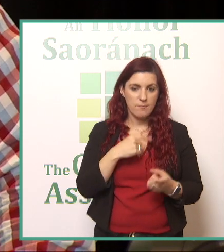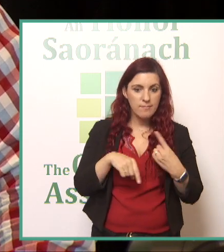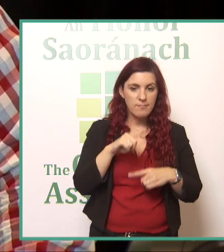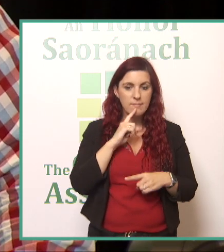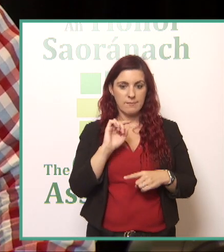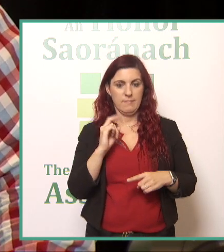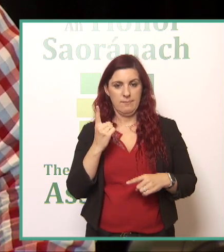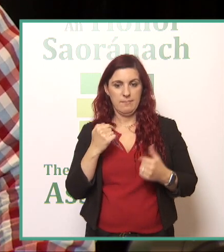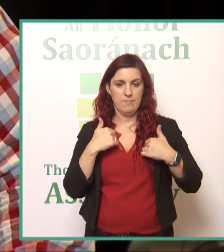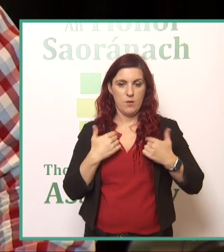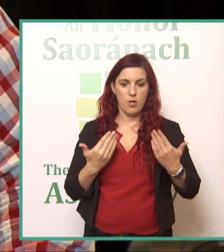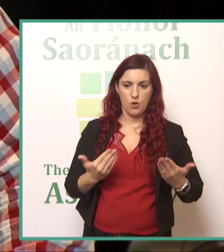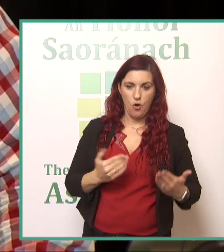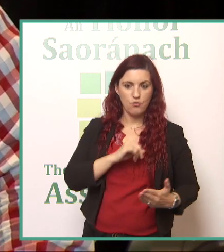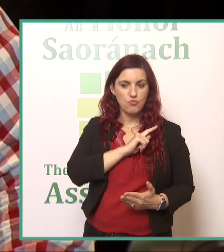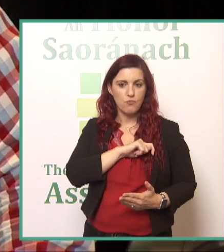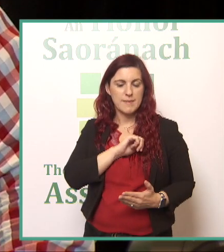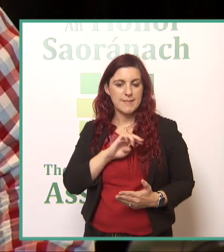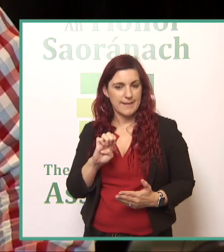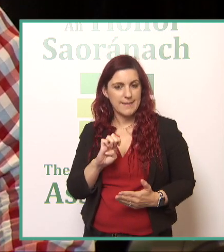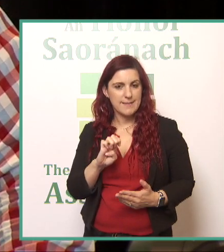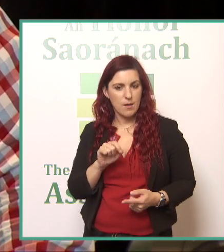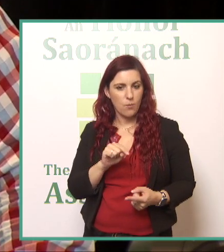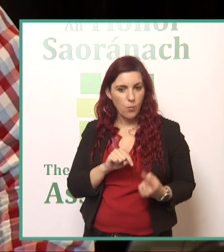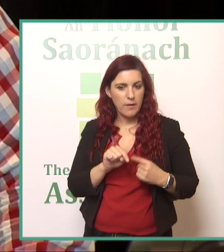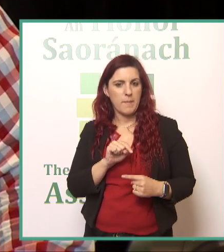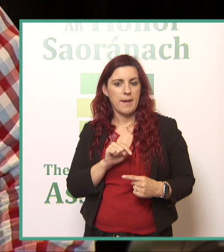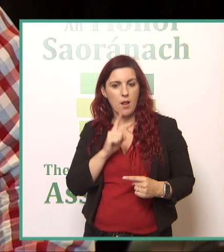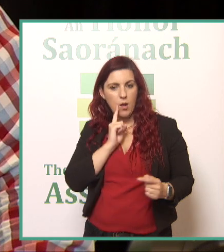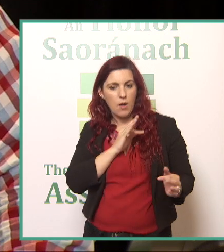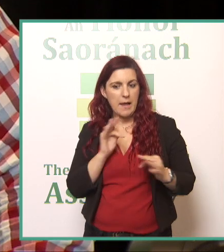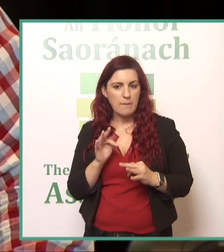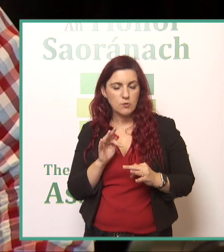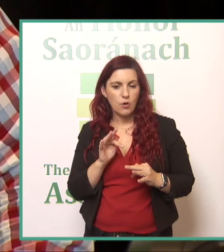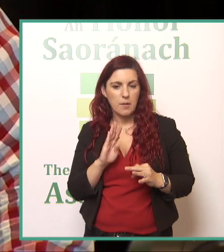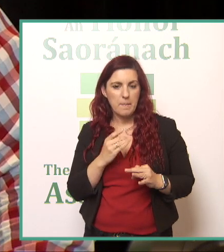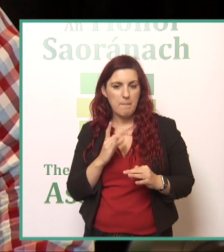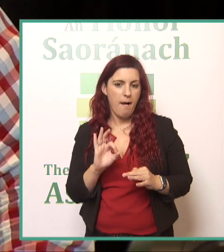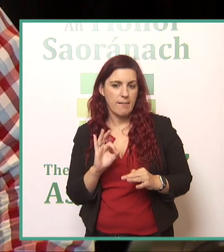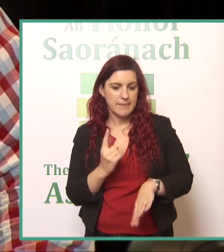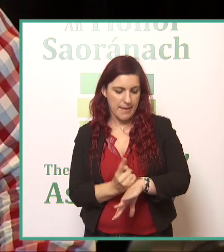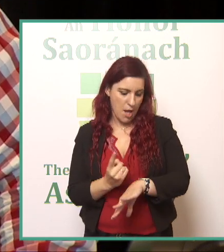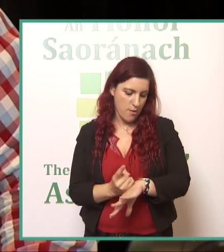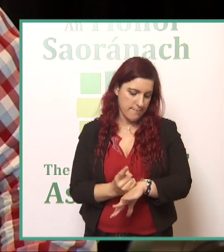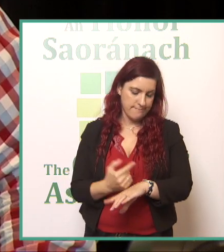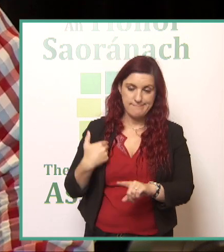the current trustees and we've been looking after our bug. since 1906